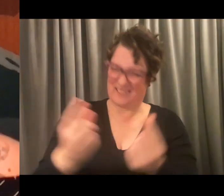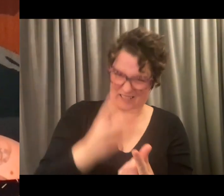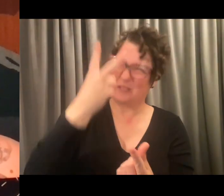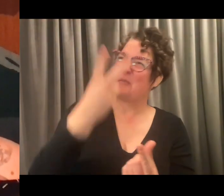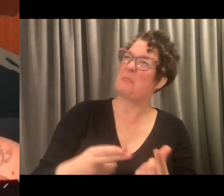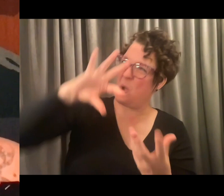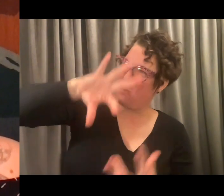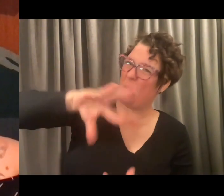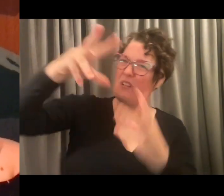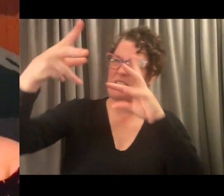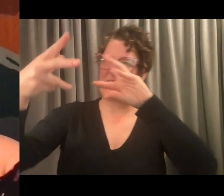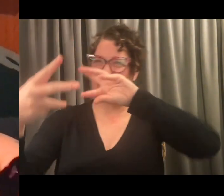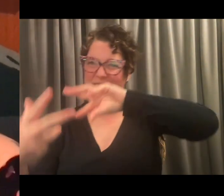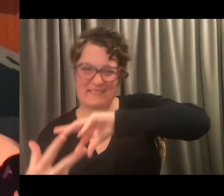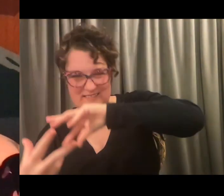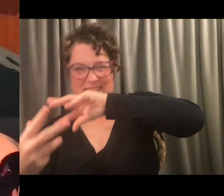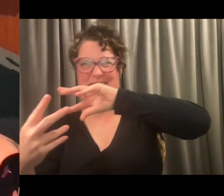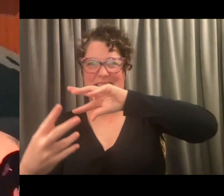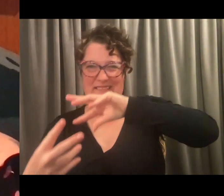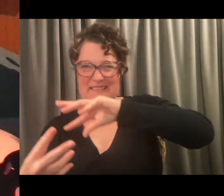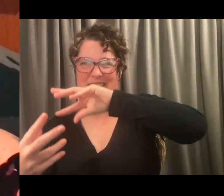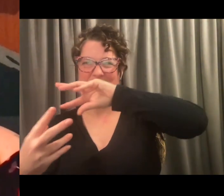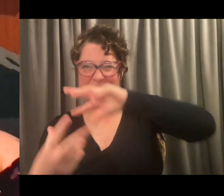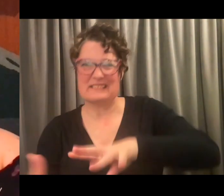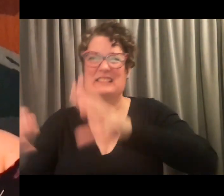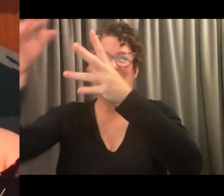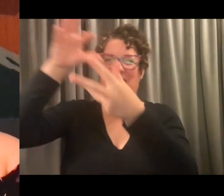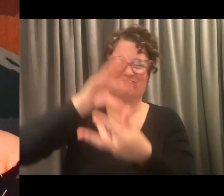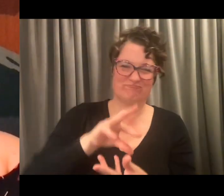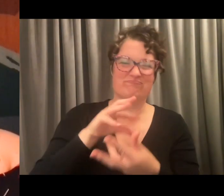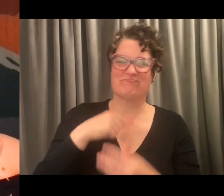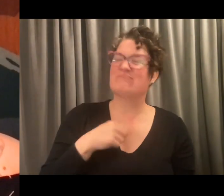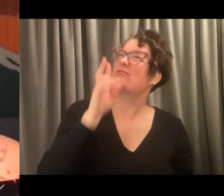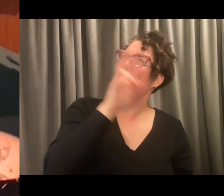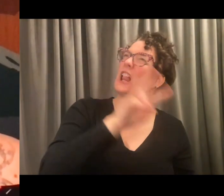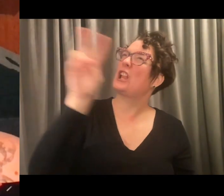I looked up into the sky. I was looking at the center of God's insides, looking